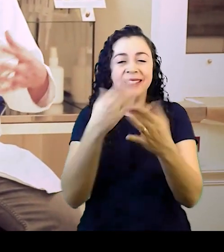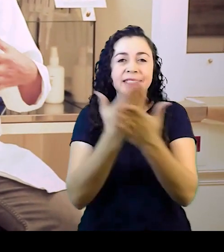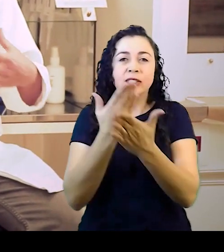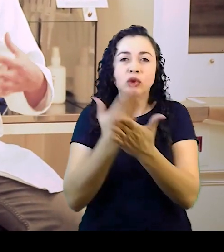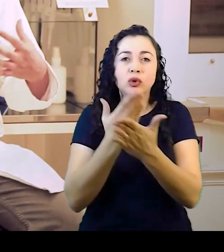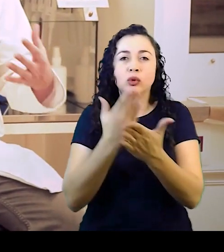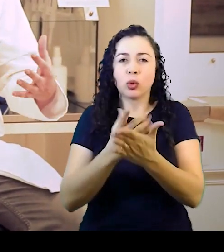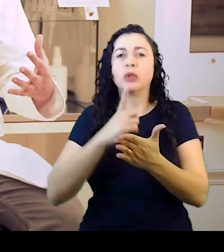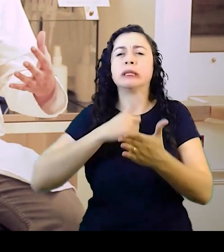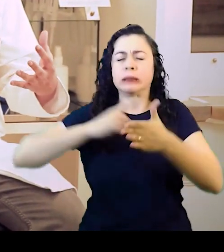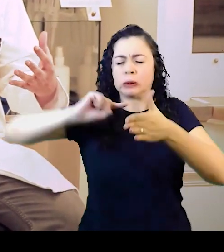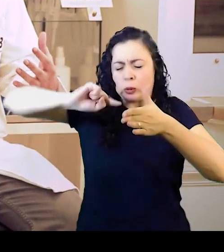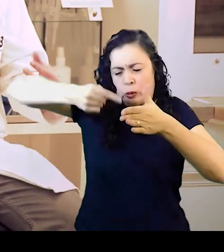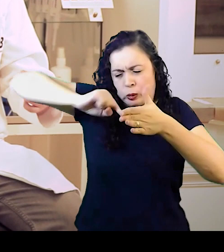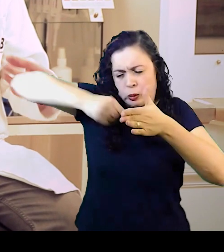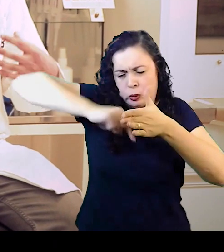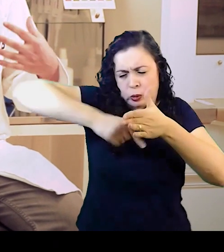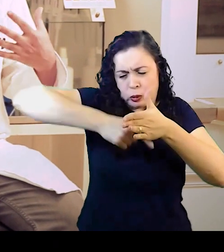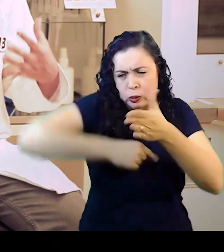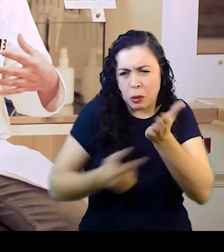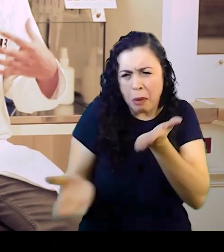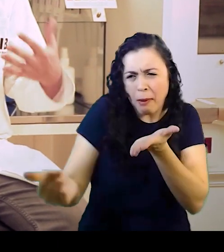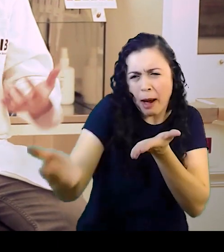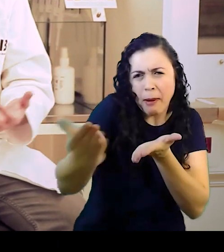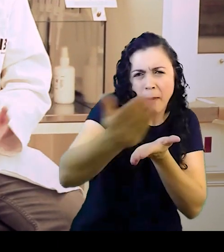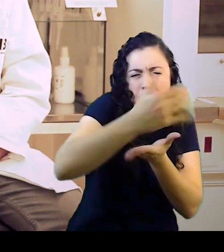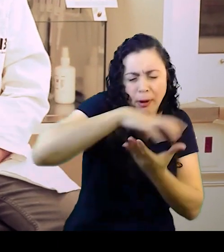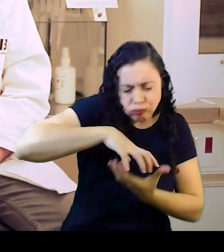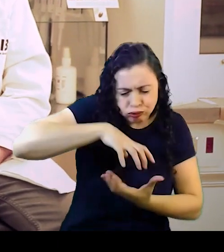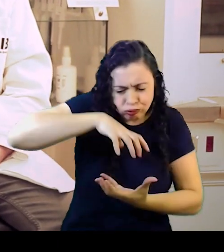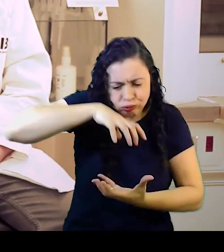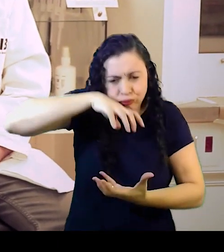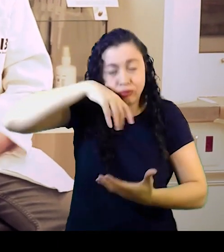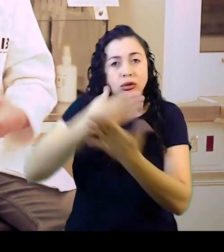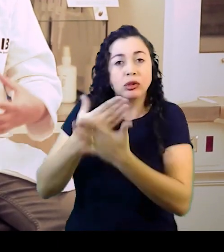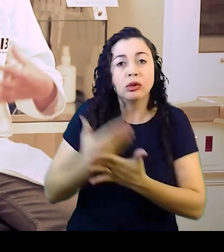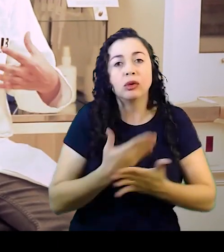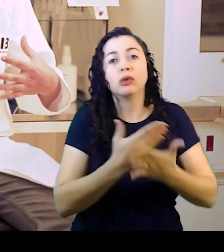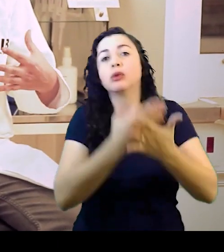that will depend on a large body of